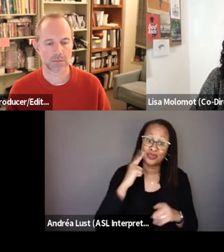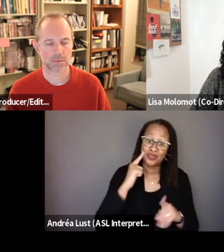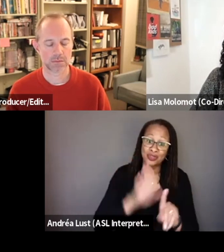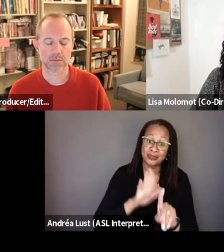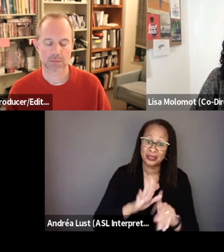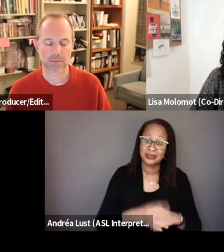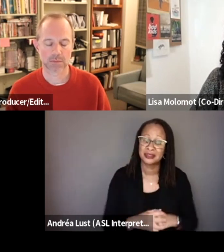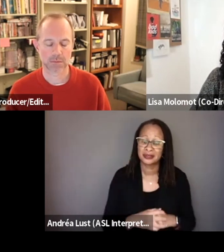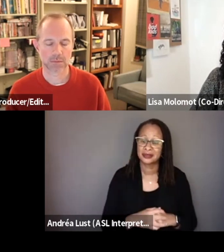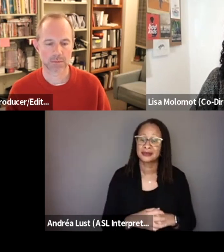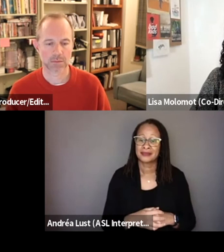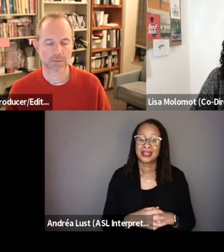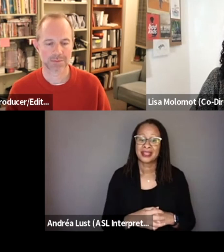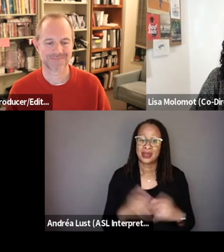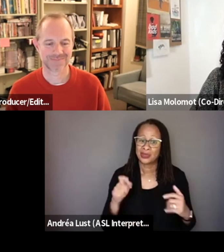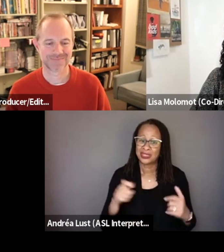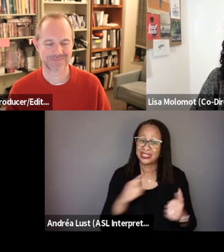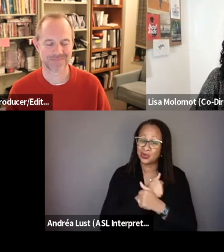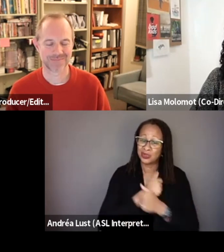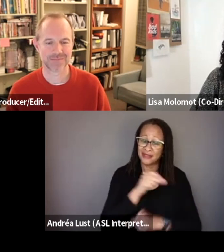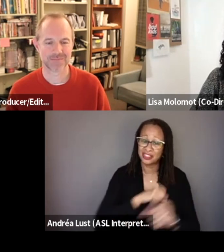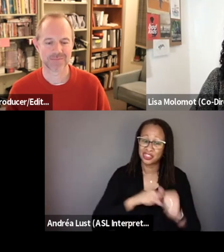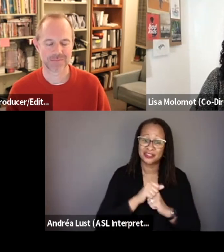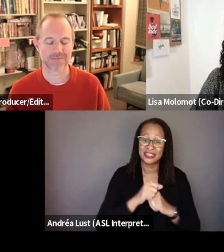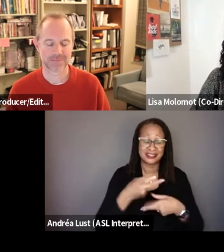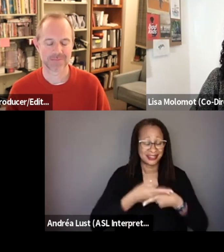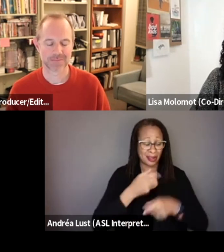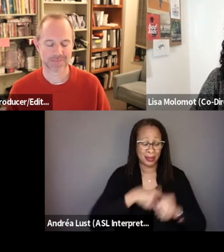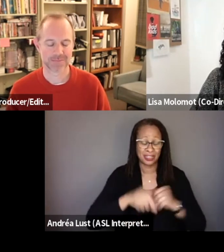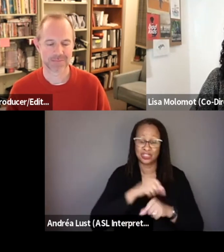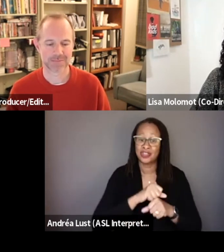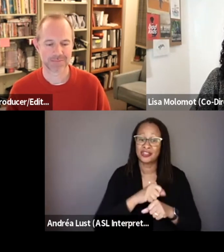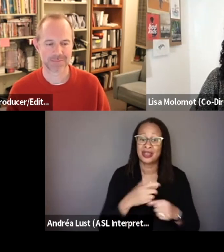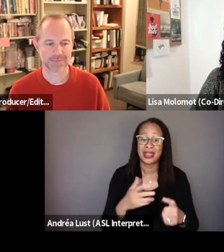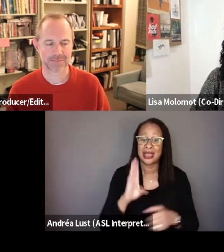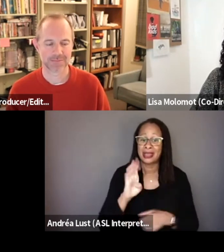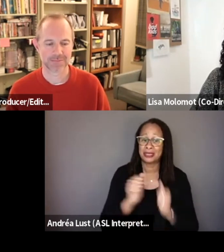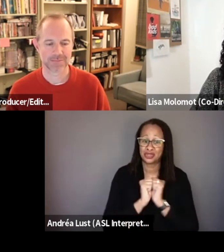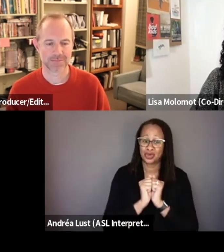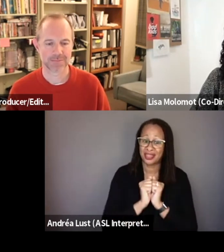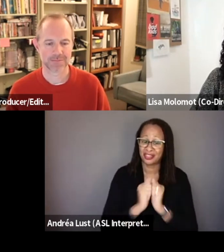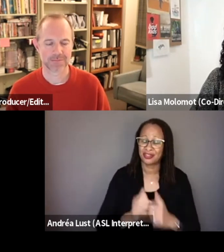Love each other and be together. And I mean, everybody's human.